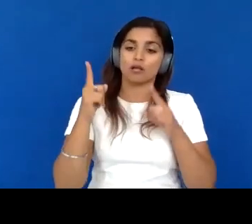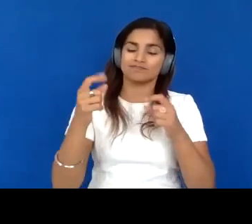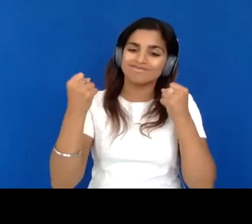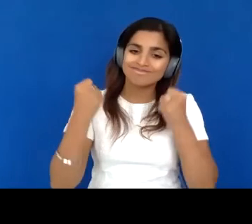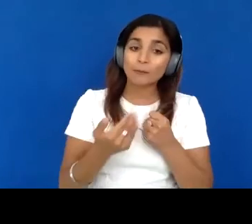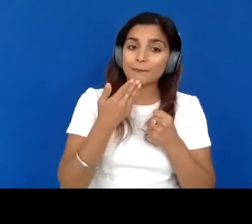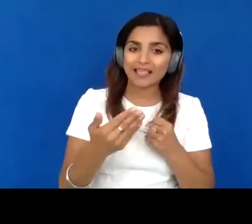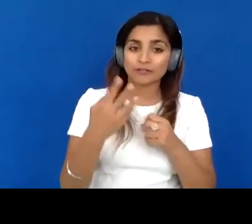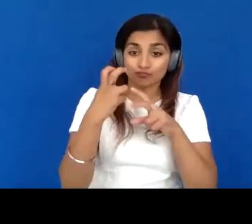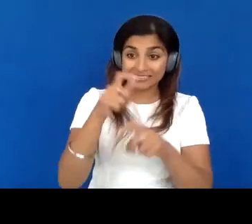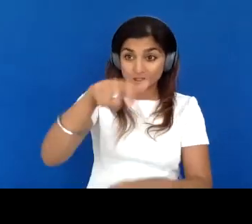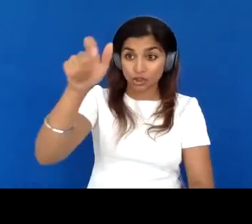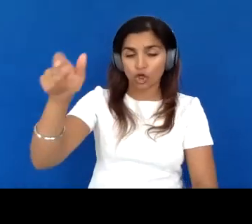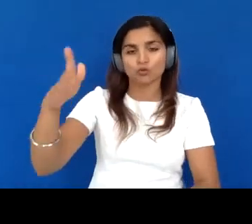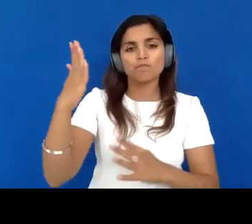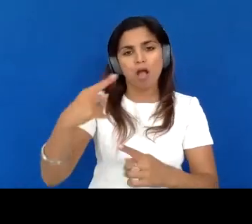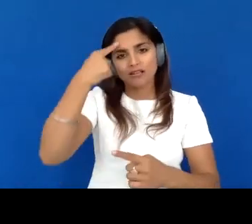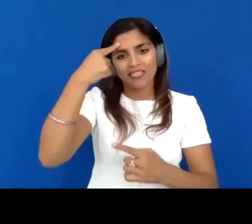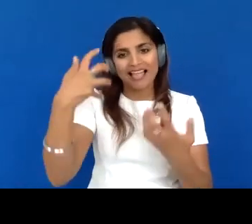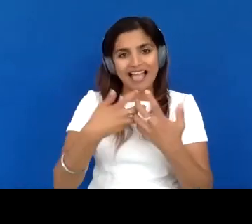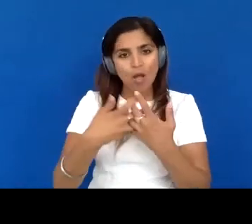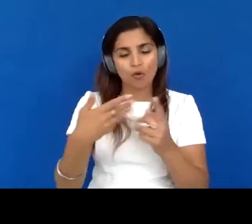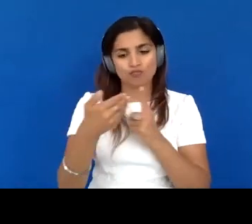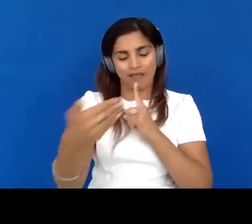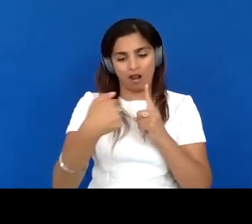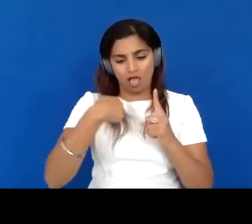violence we can commit and that we work instead to support and amplify